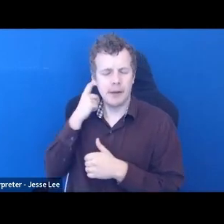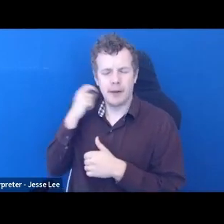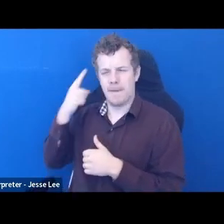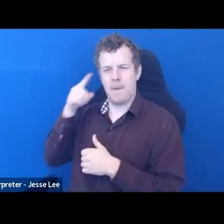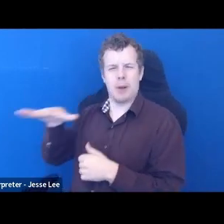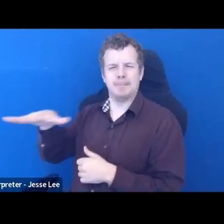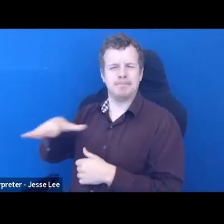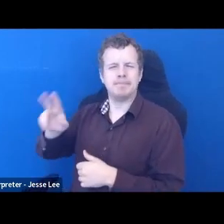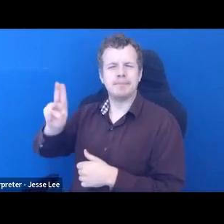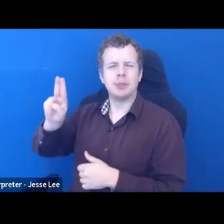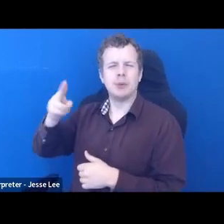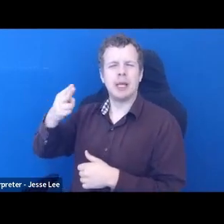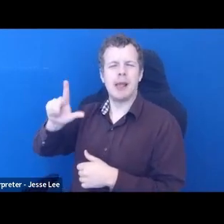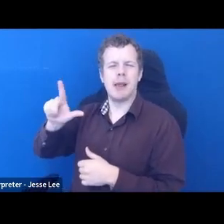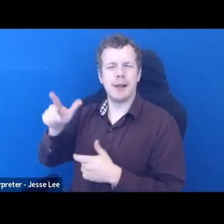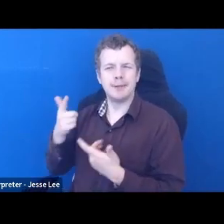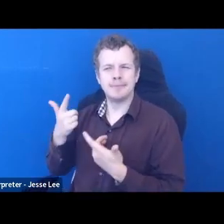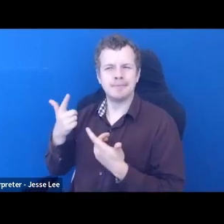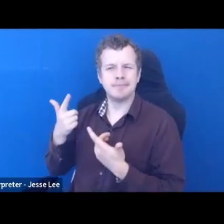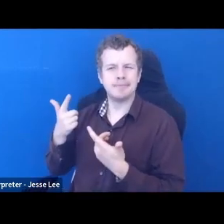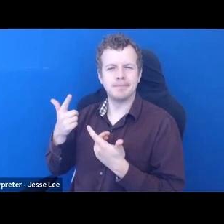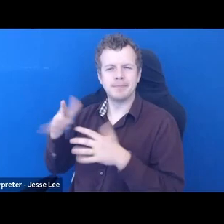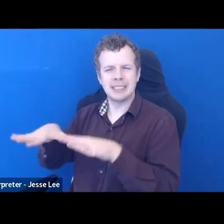in childhood has been associated with.